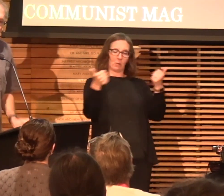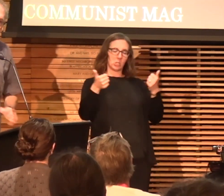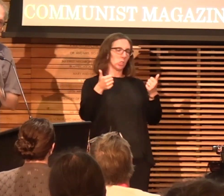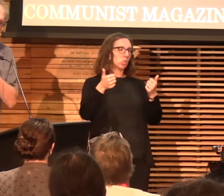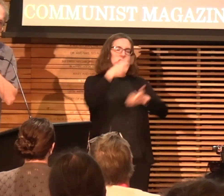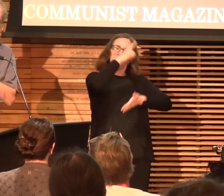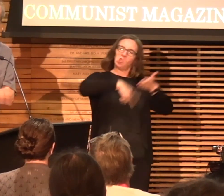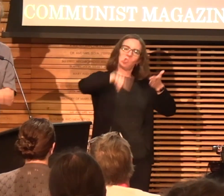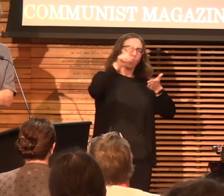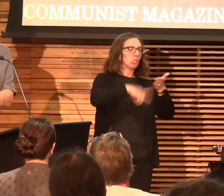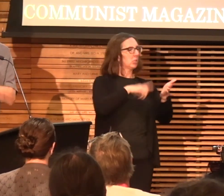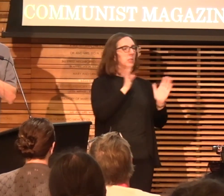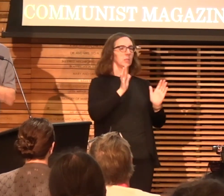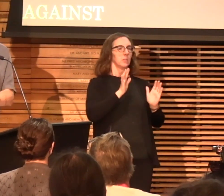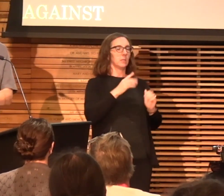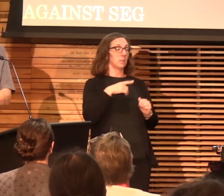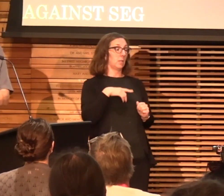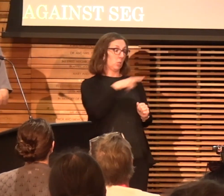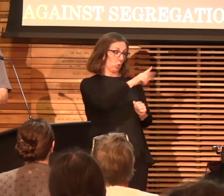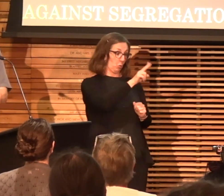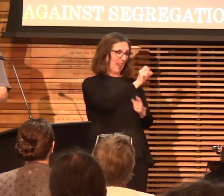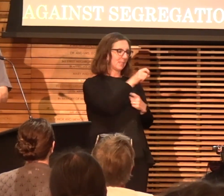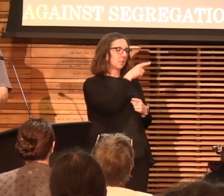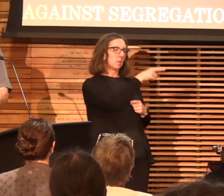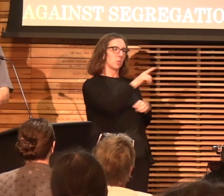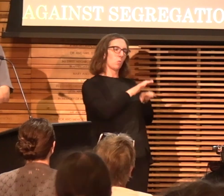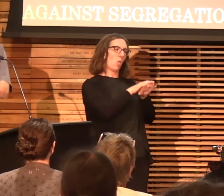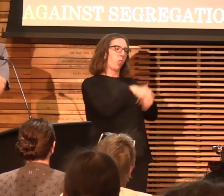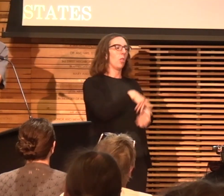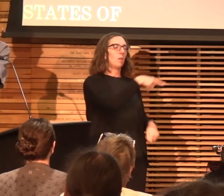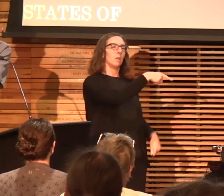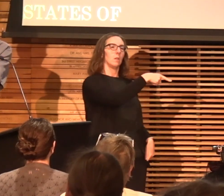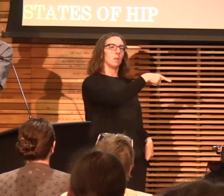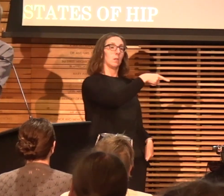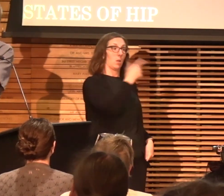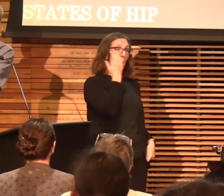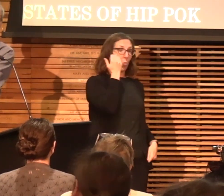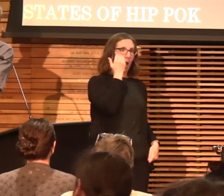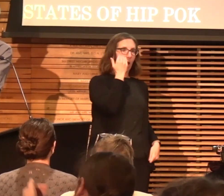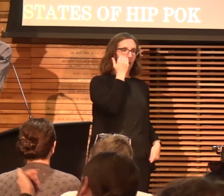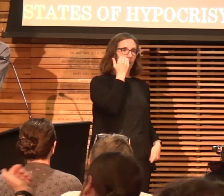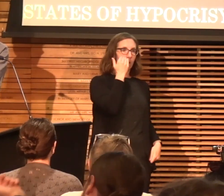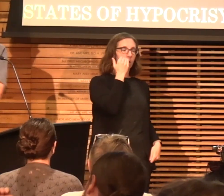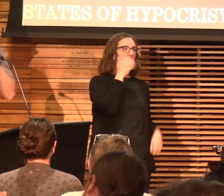accusing the United States of hypocrisy for sending soldiers to fight for freedom overseas